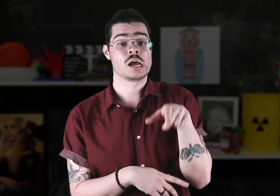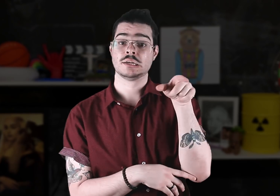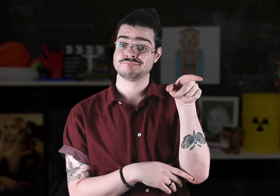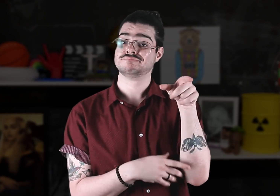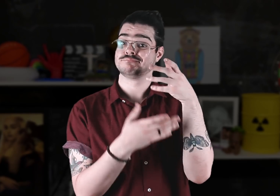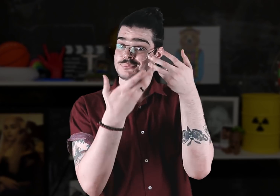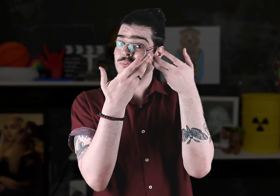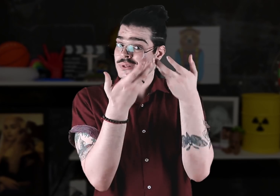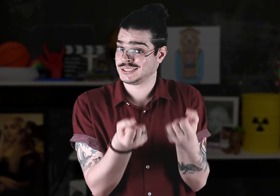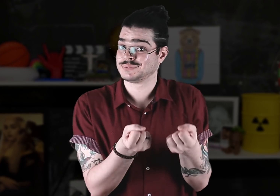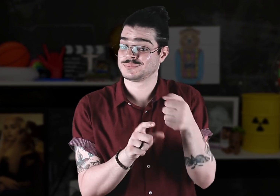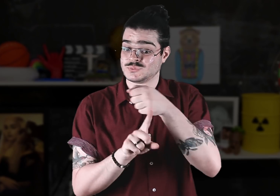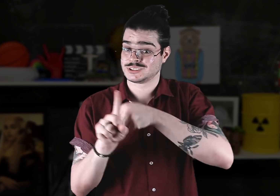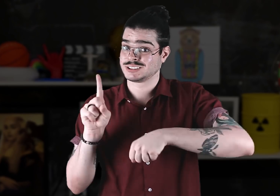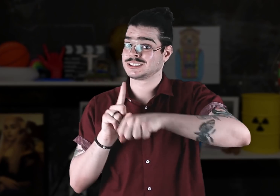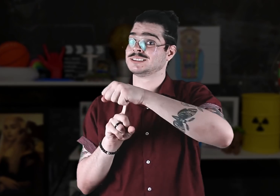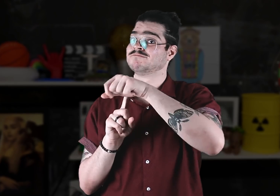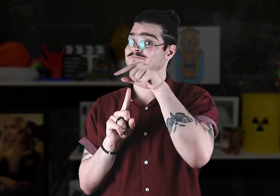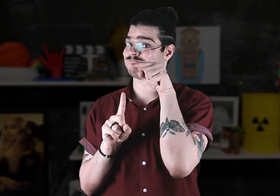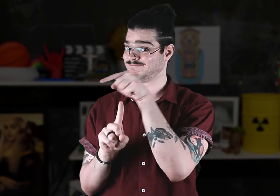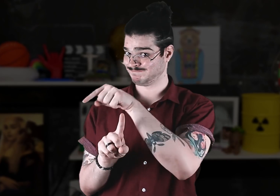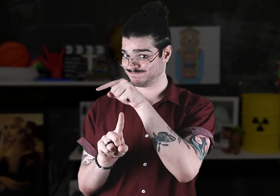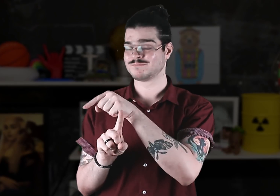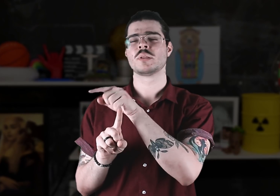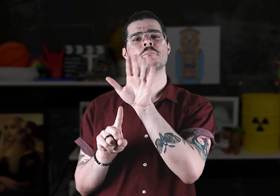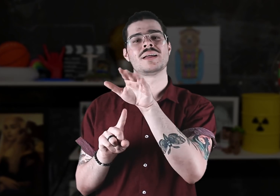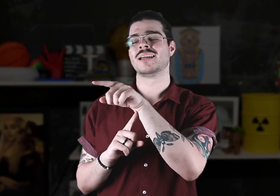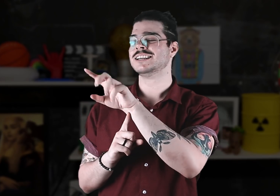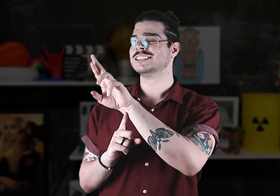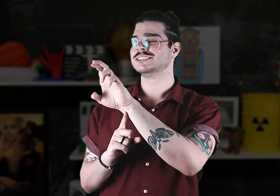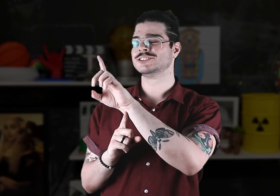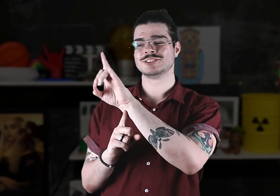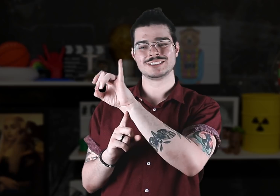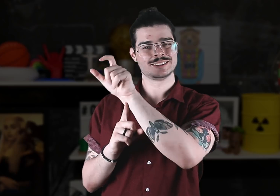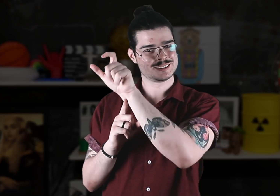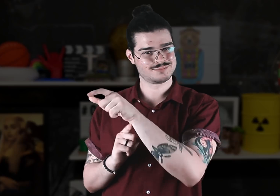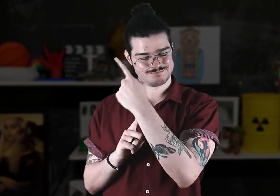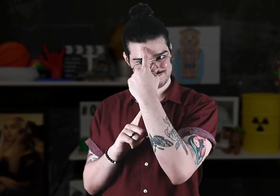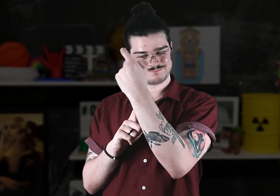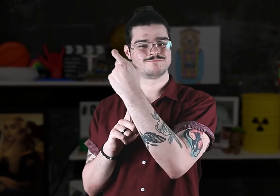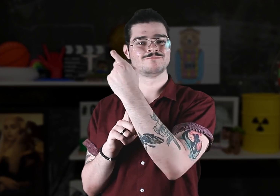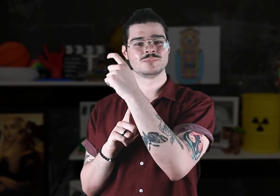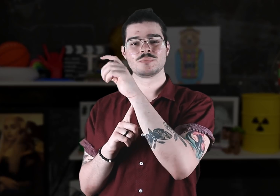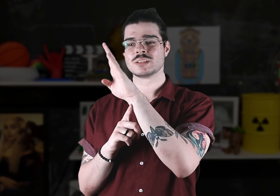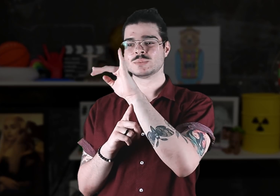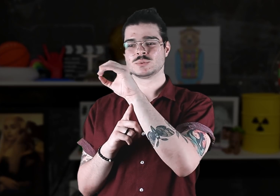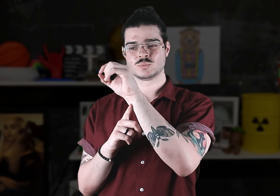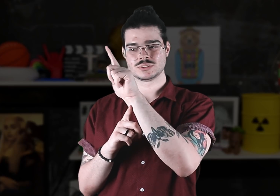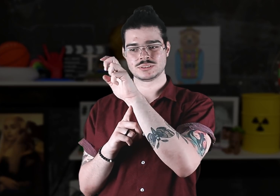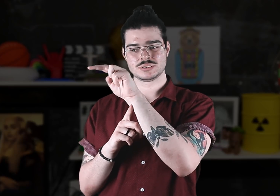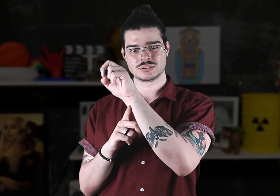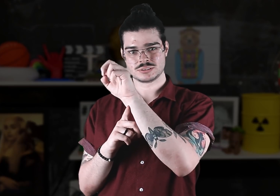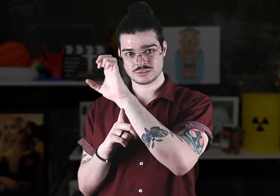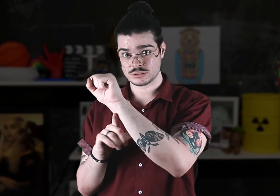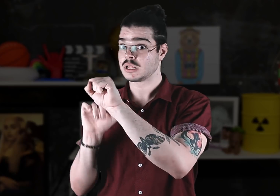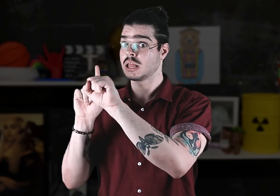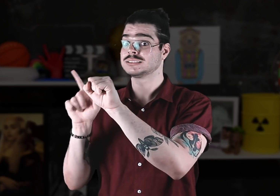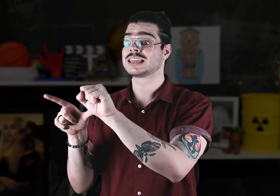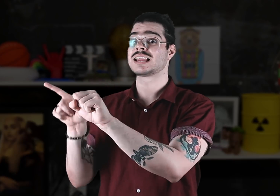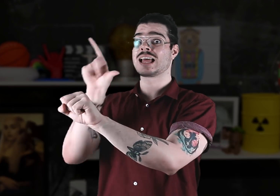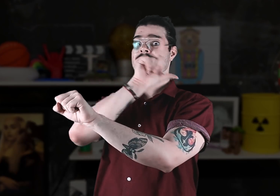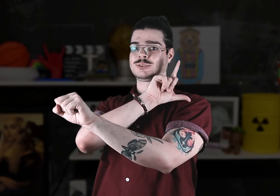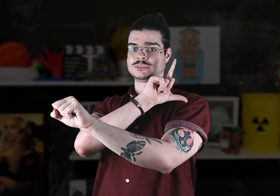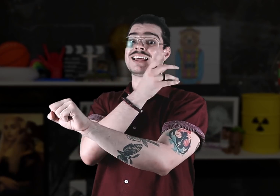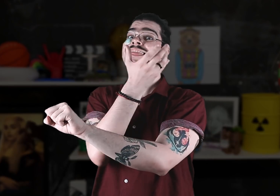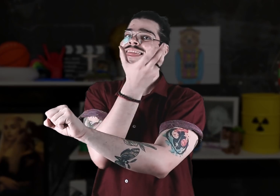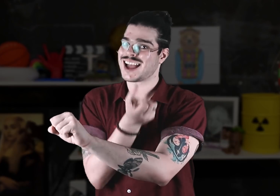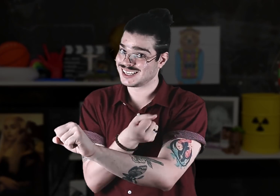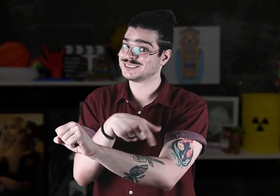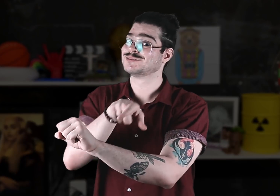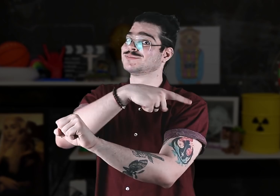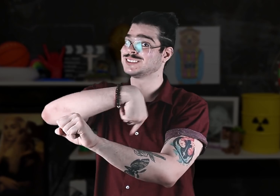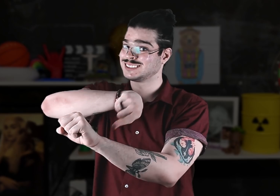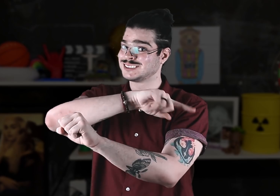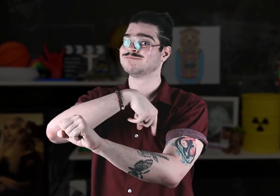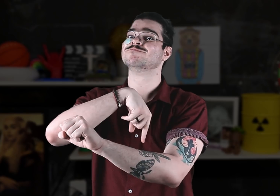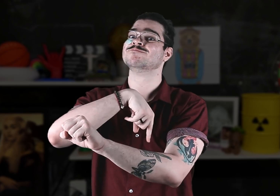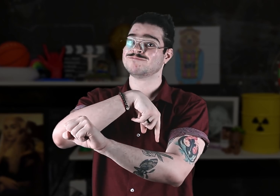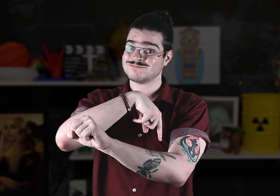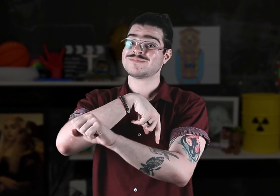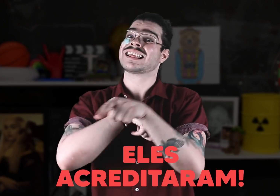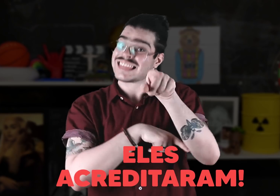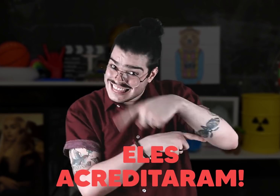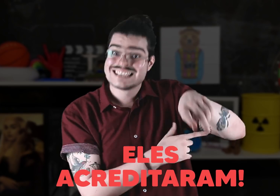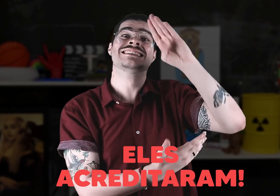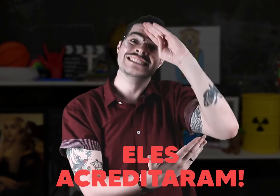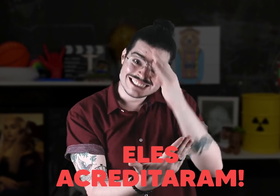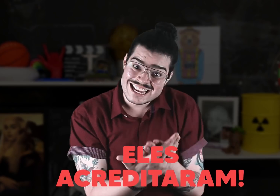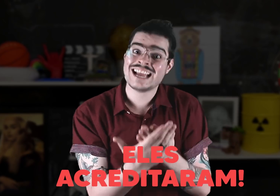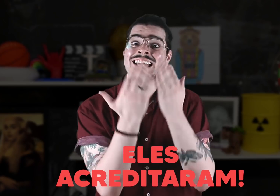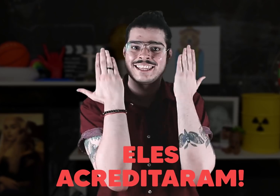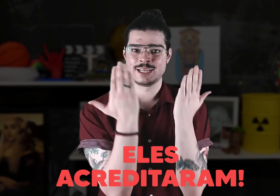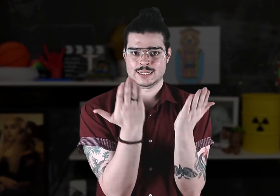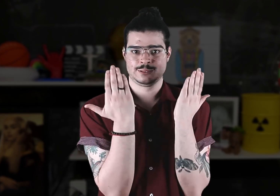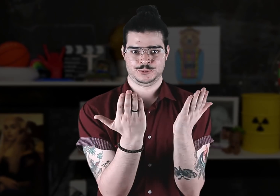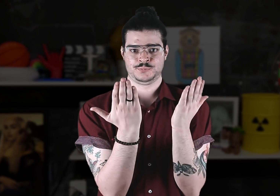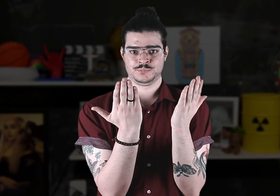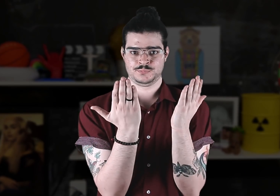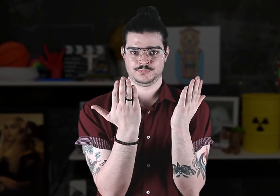was accepted by society before Redi's Theory of Biogenesis, yes!